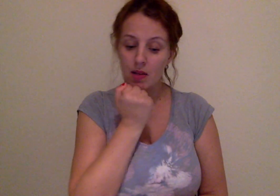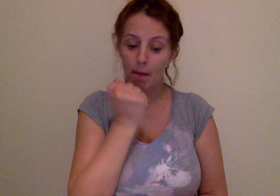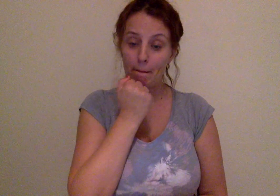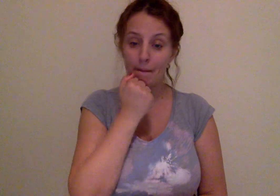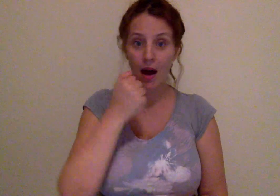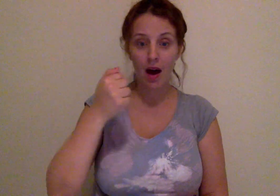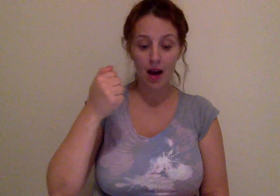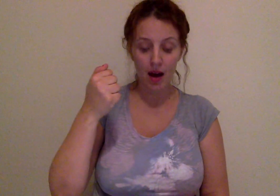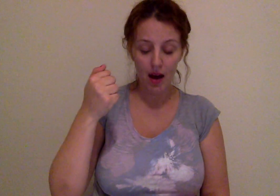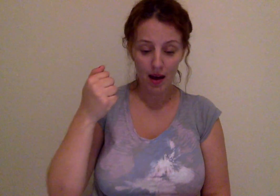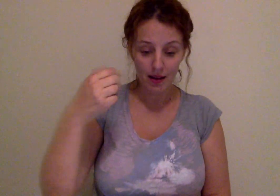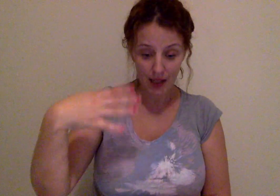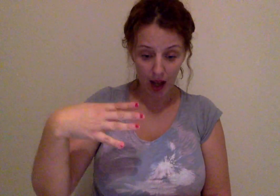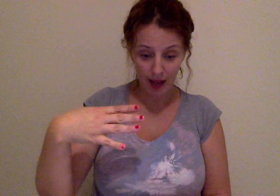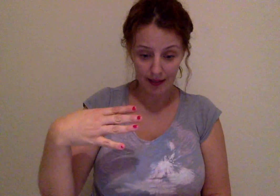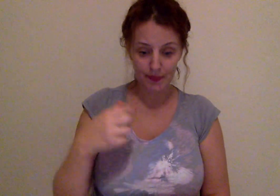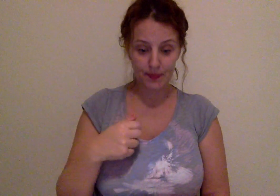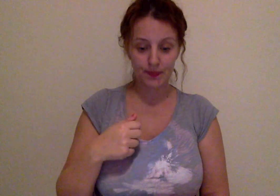Number 9